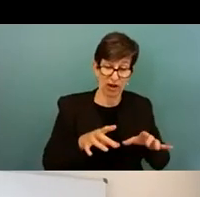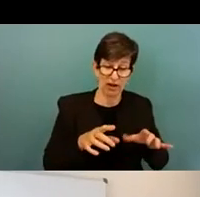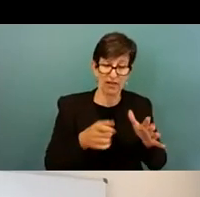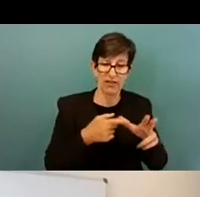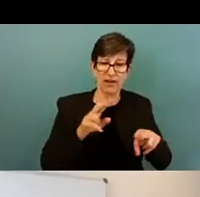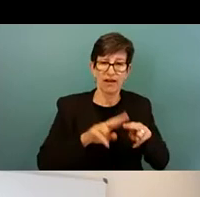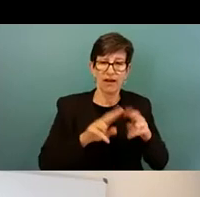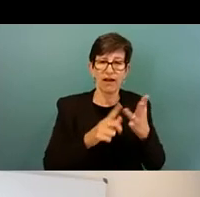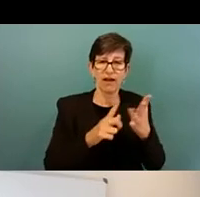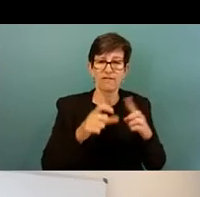and on the inclusion?